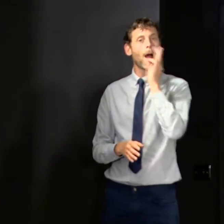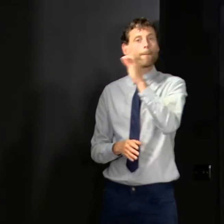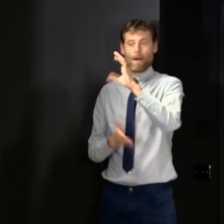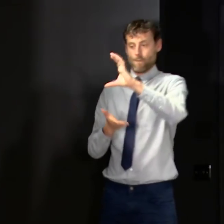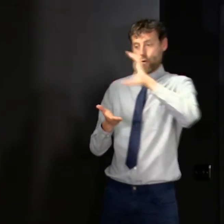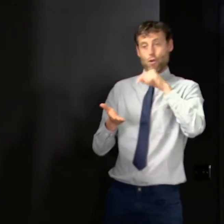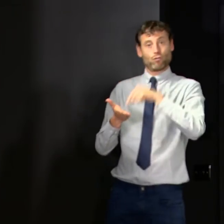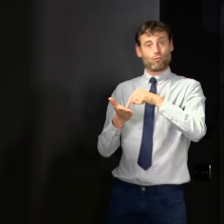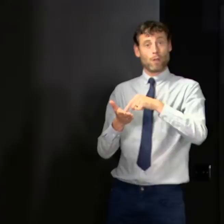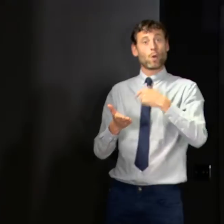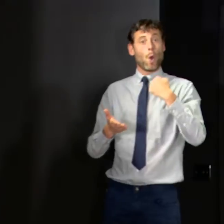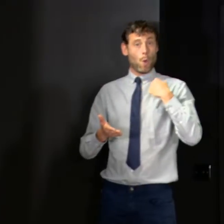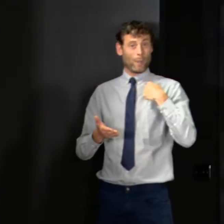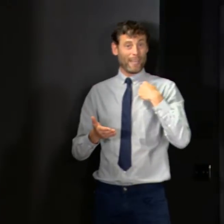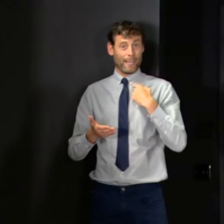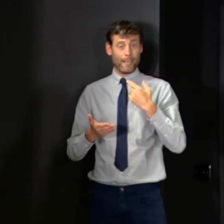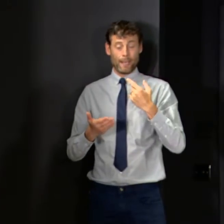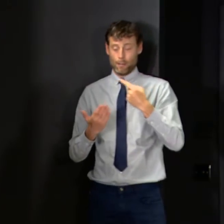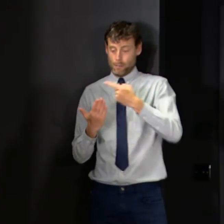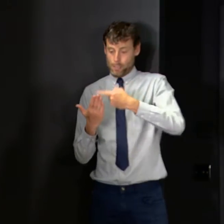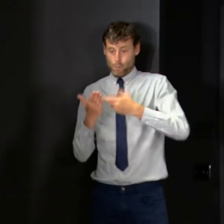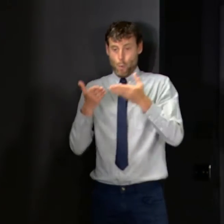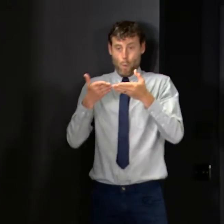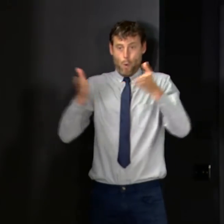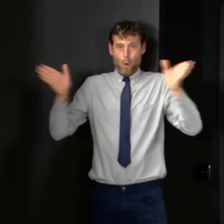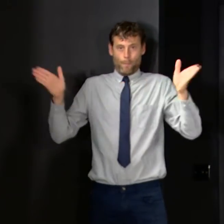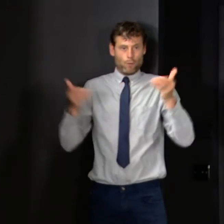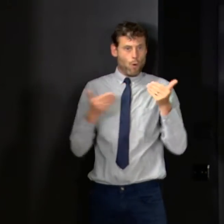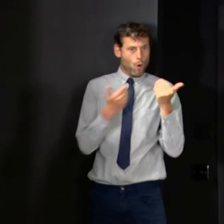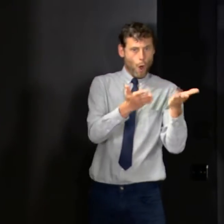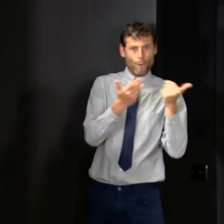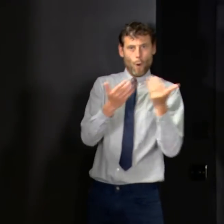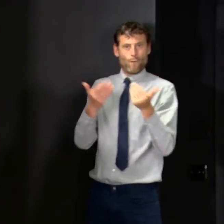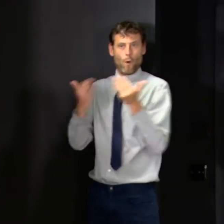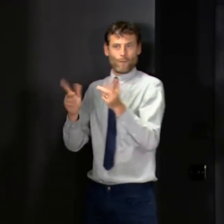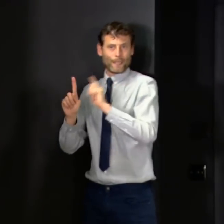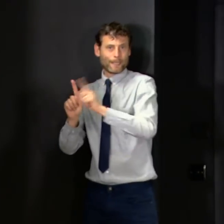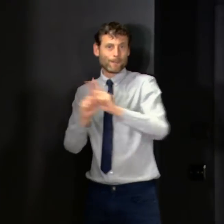so that even if you are not the rate-payer yourself, you can also apply for that grant